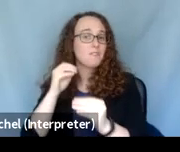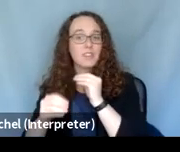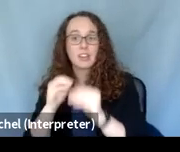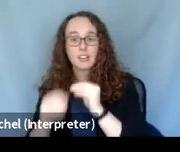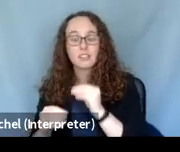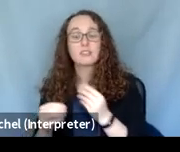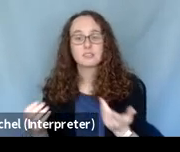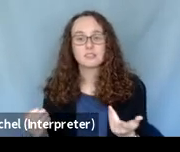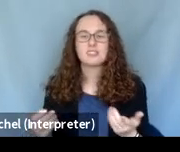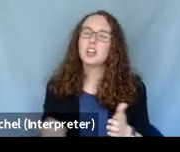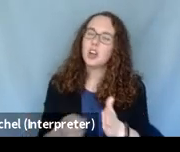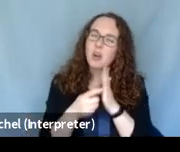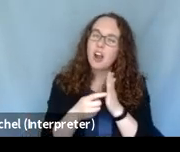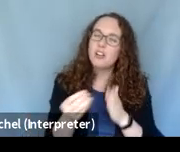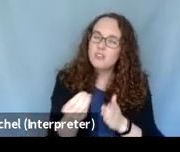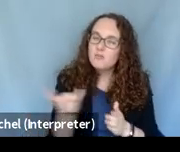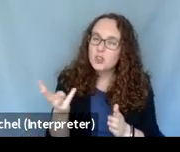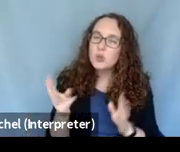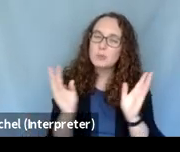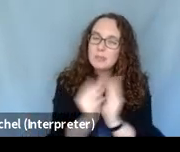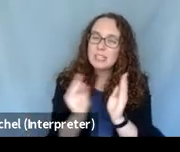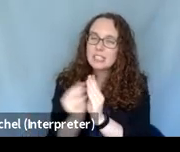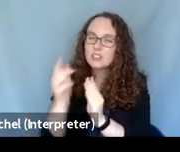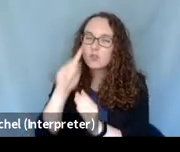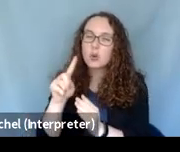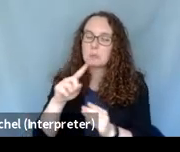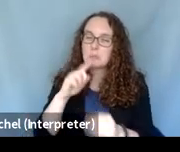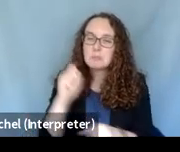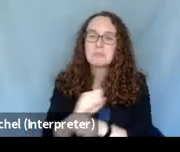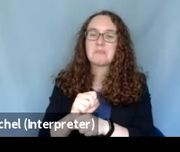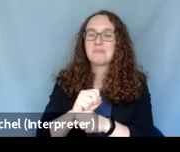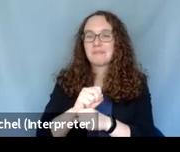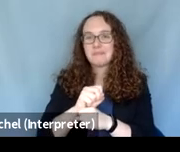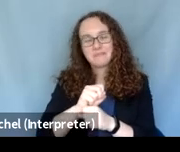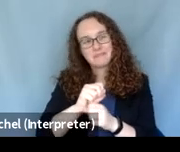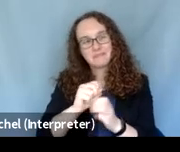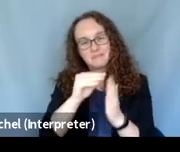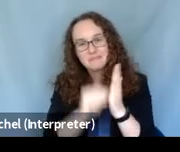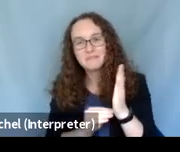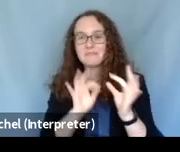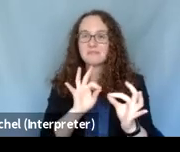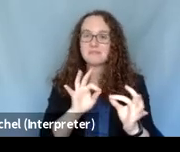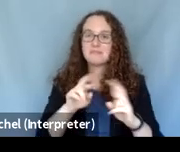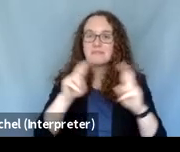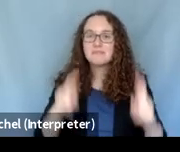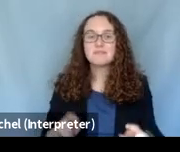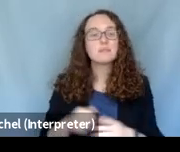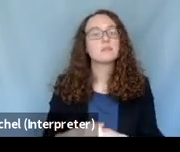couple sessions to get this done, but we will make sure that happens. The cover letter and thank you letter are very important as well -